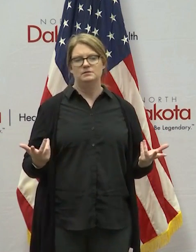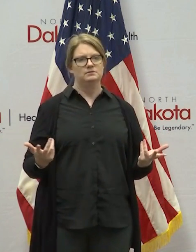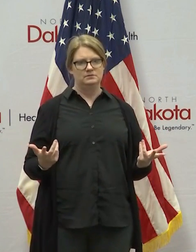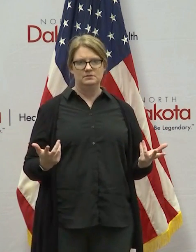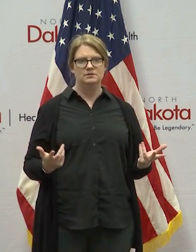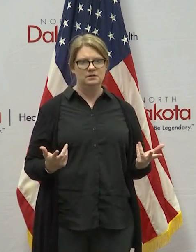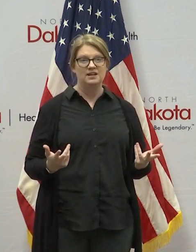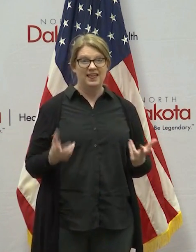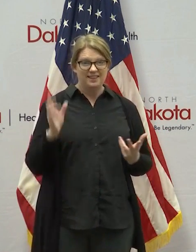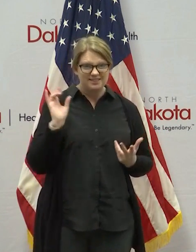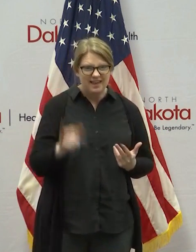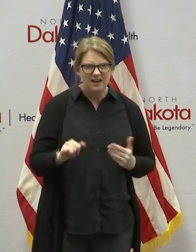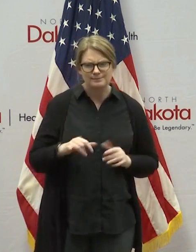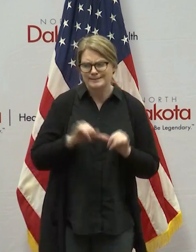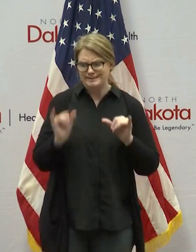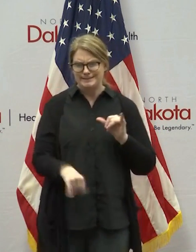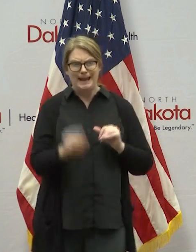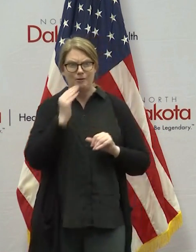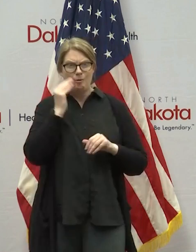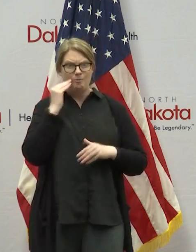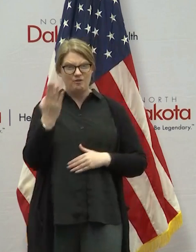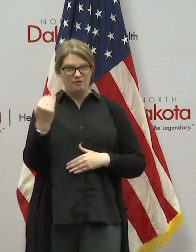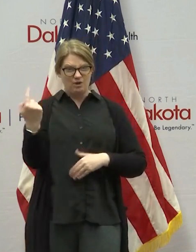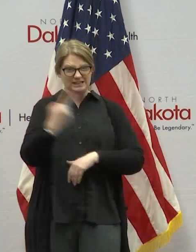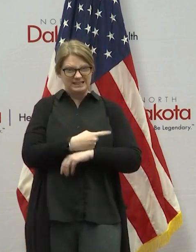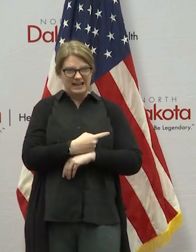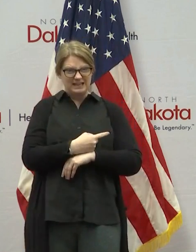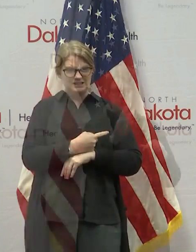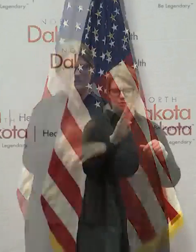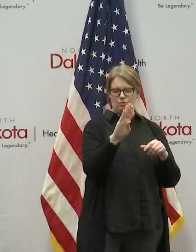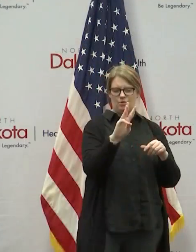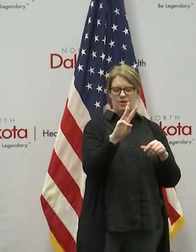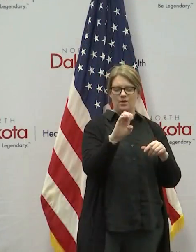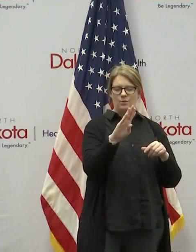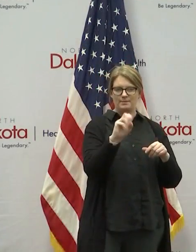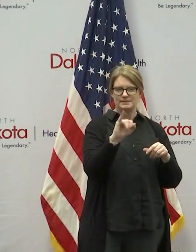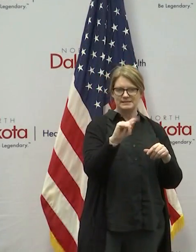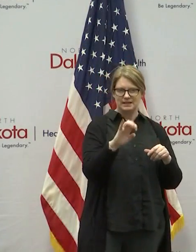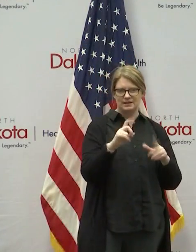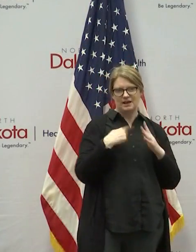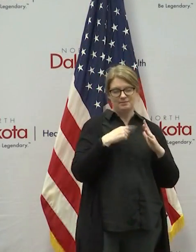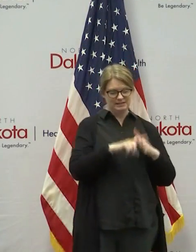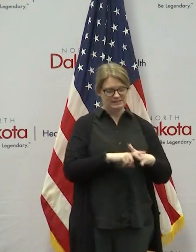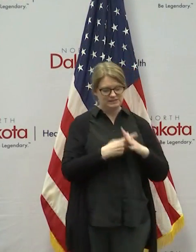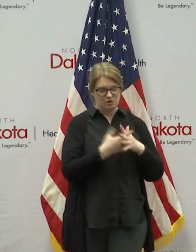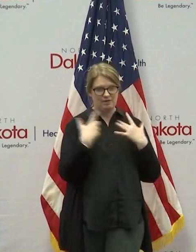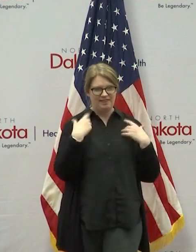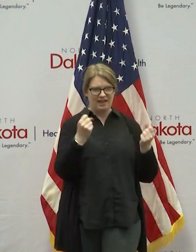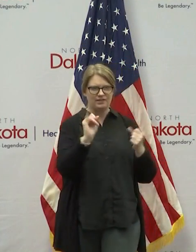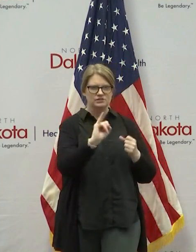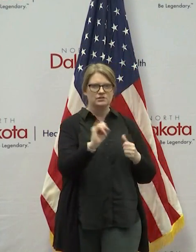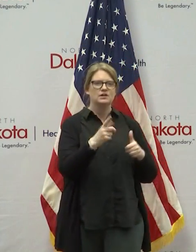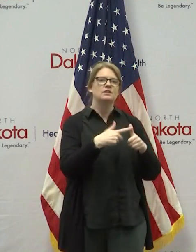WAIVES THAT MANDATE, THE FEDERAL GOVERNMENT WILL PAY THAT FIRST WEEK. FOR THOSE WHO FILED BETWEEN MARCH 14 AND TODAY --